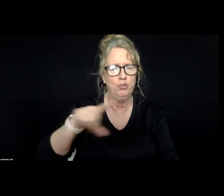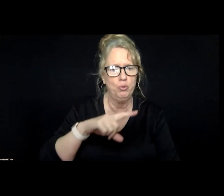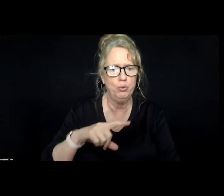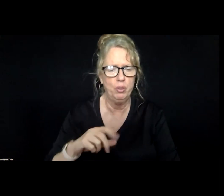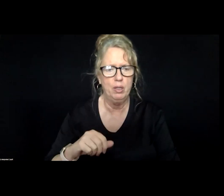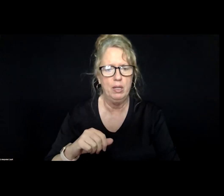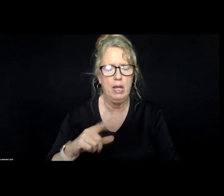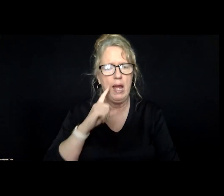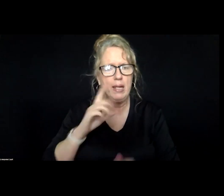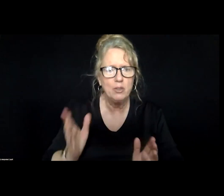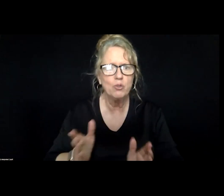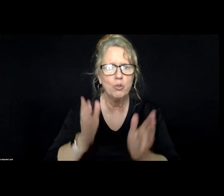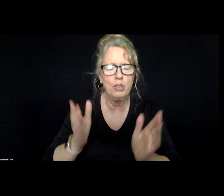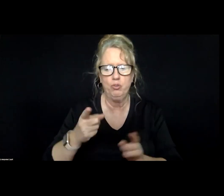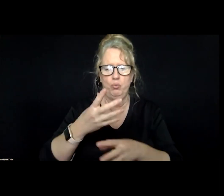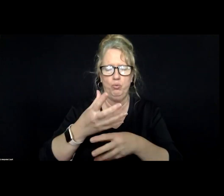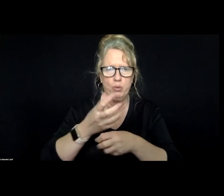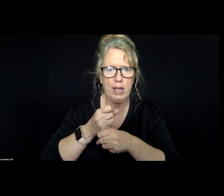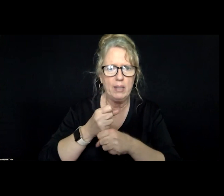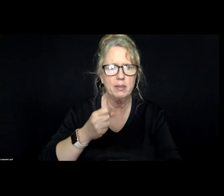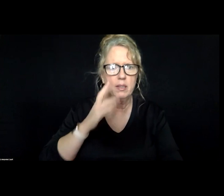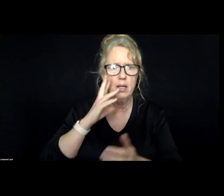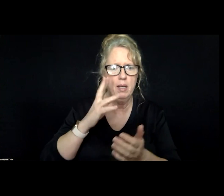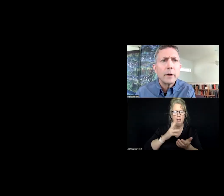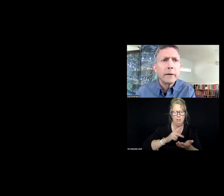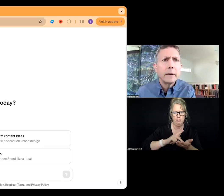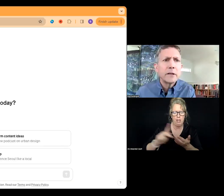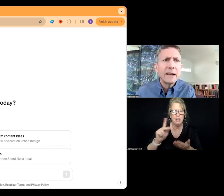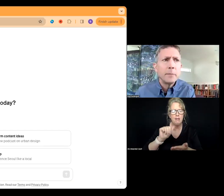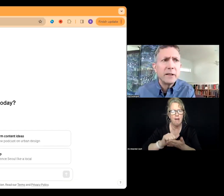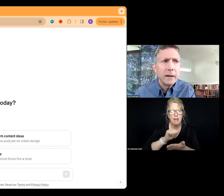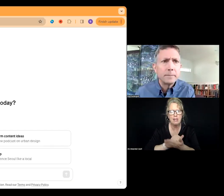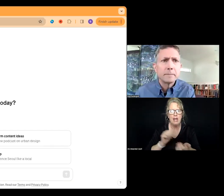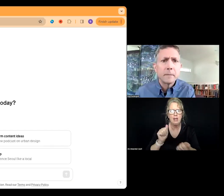I ENCOURAGE YOU TO GET A PAID ACCOUNT WITH CHATGPT. HOLD ON.